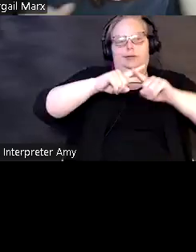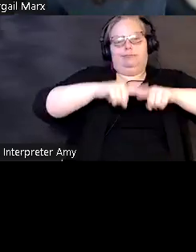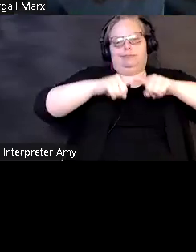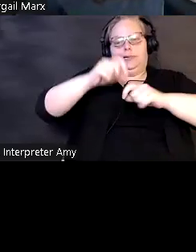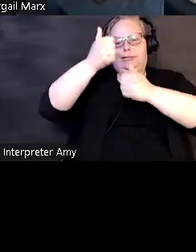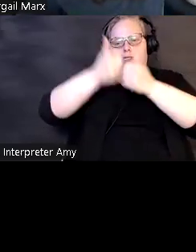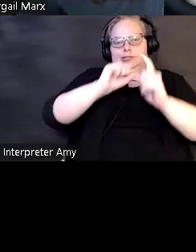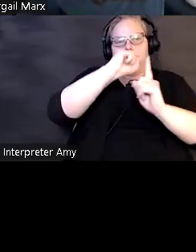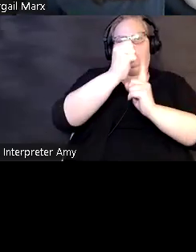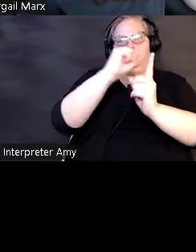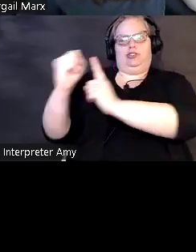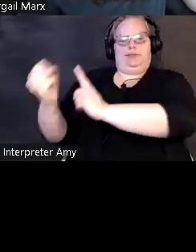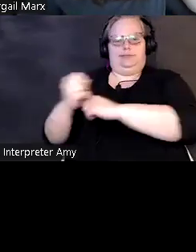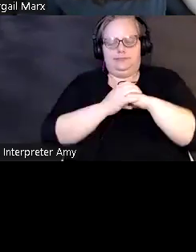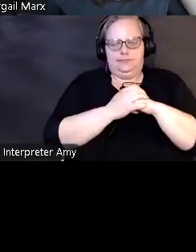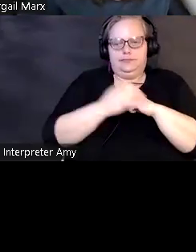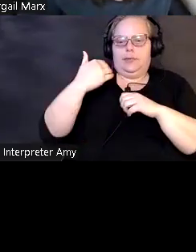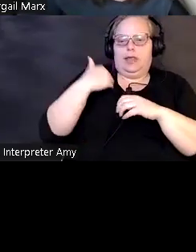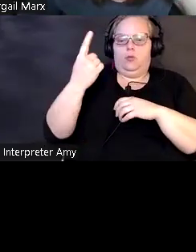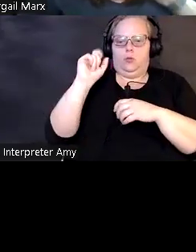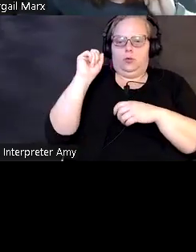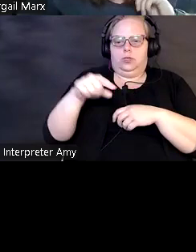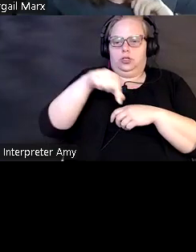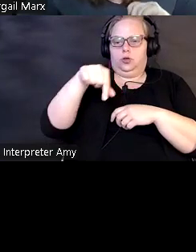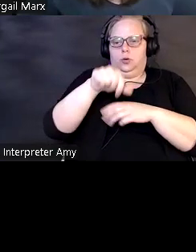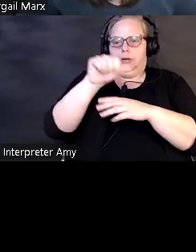We have a question in the Q & A, Jennifer, about how someone can access LessonPix.